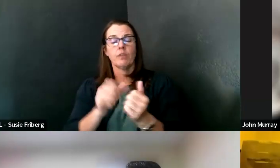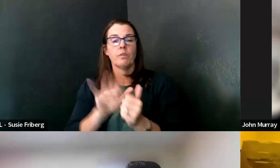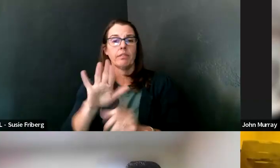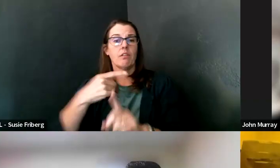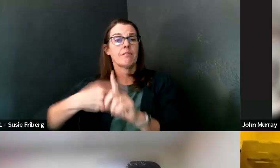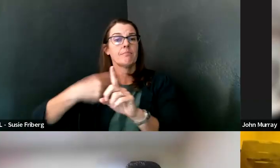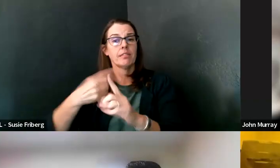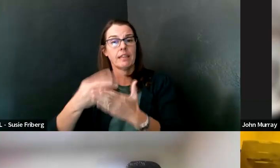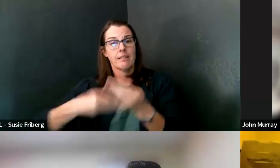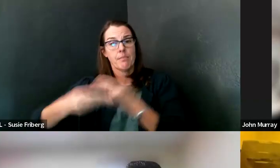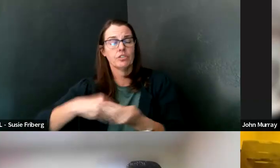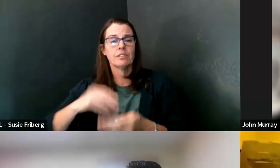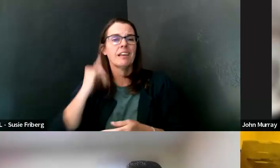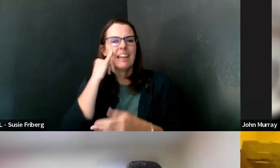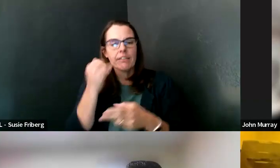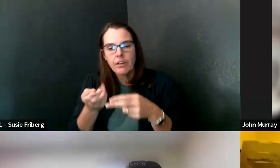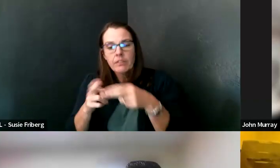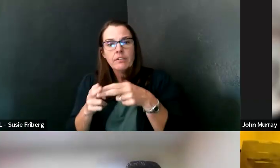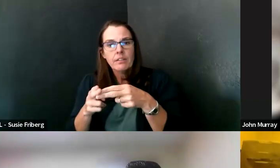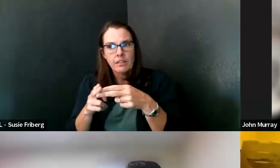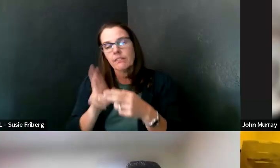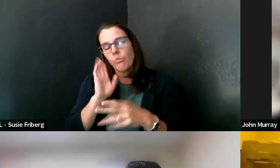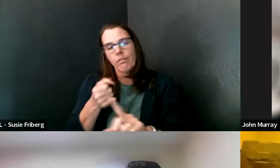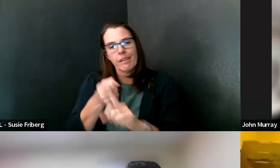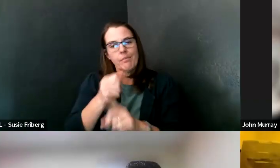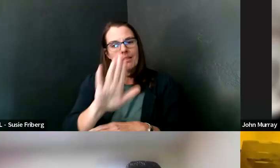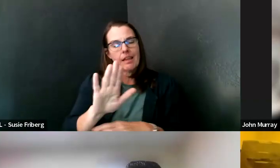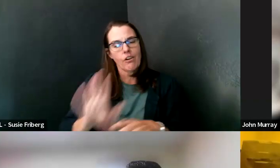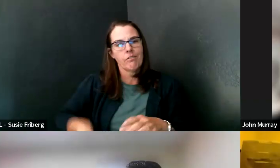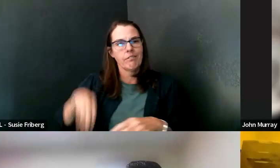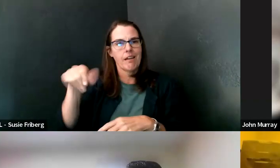even modest cost increases obviously are going to impact their out-of-pocket costs and their